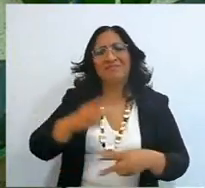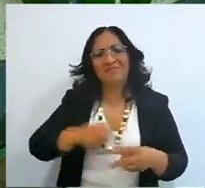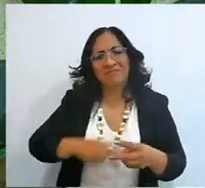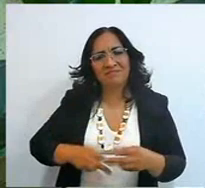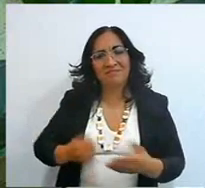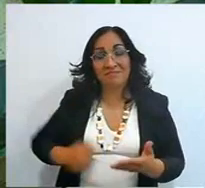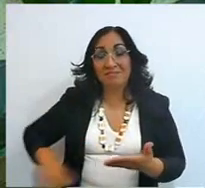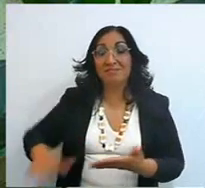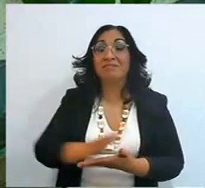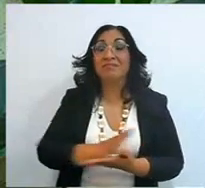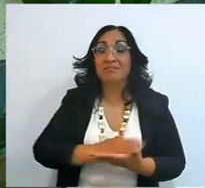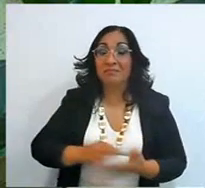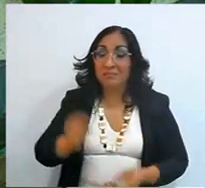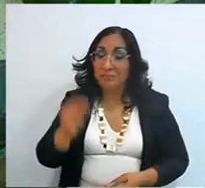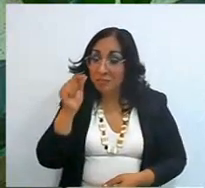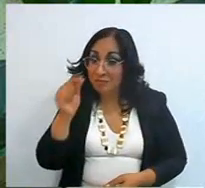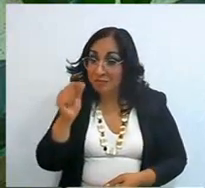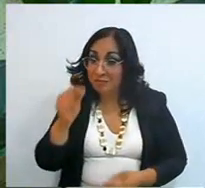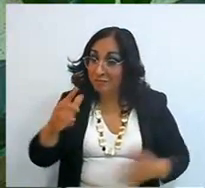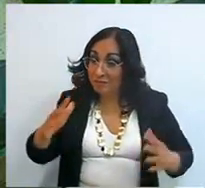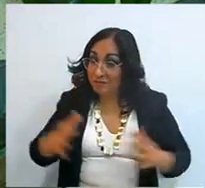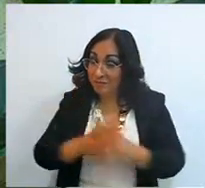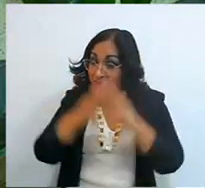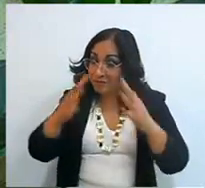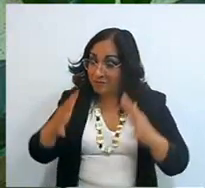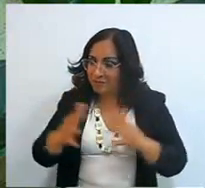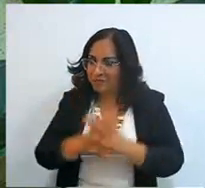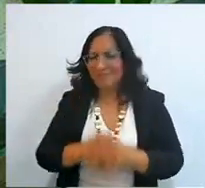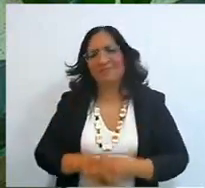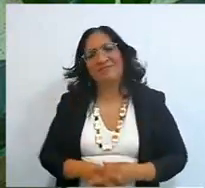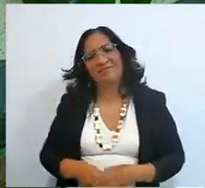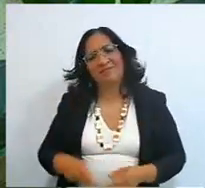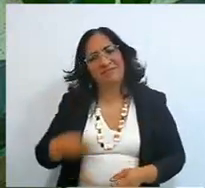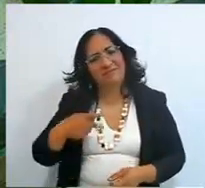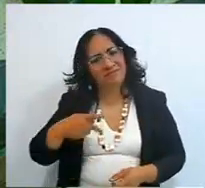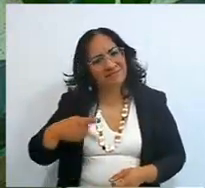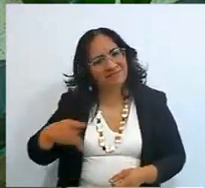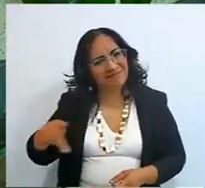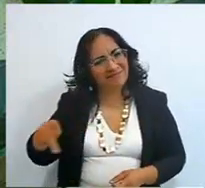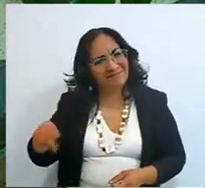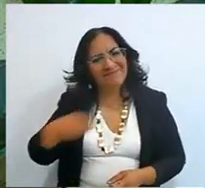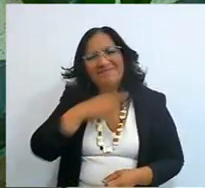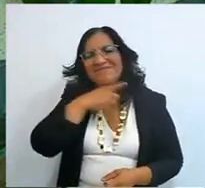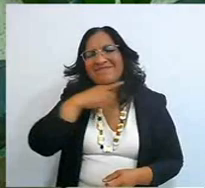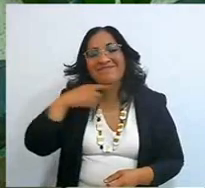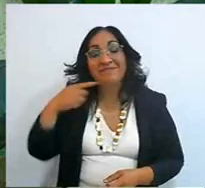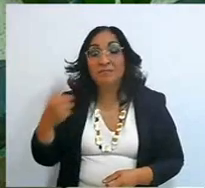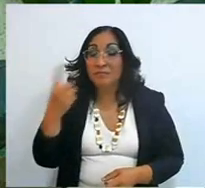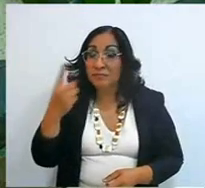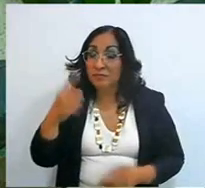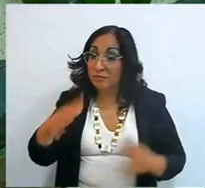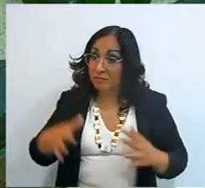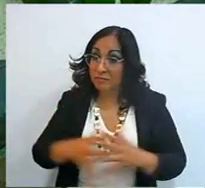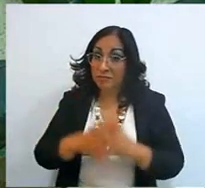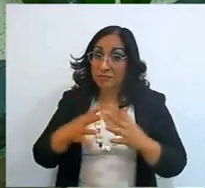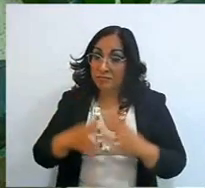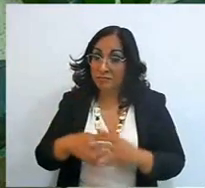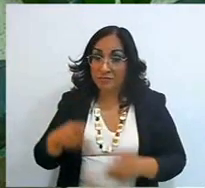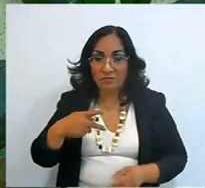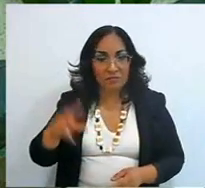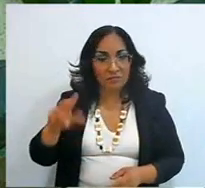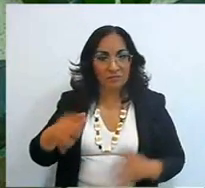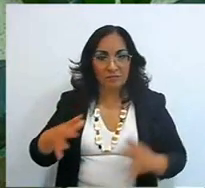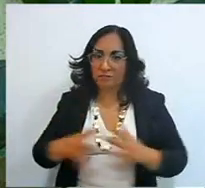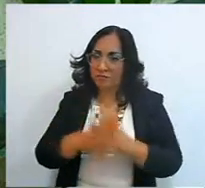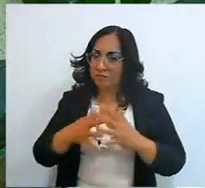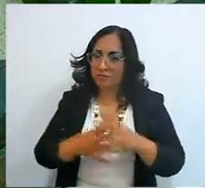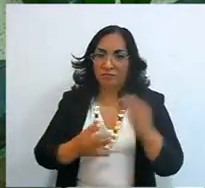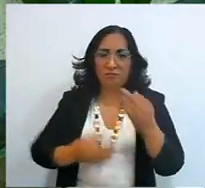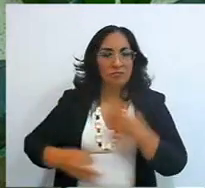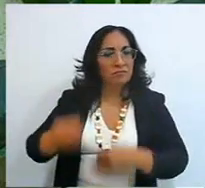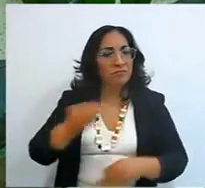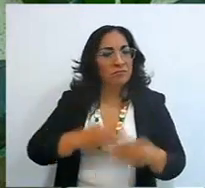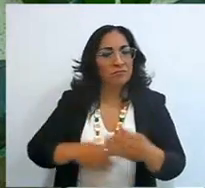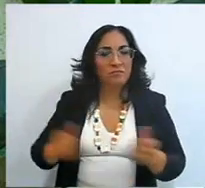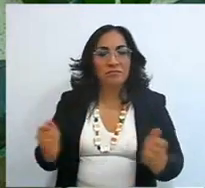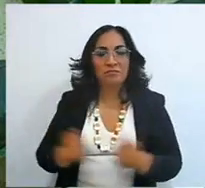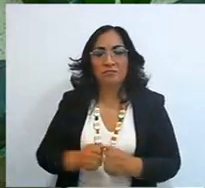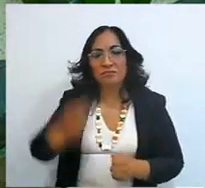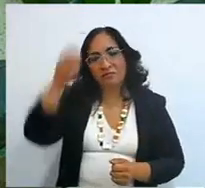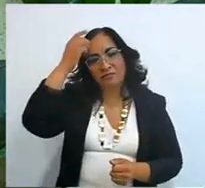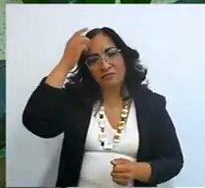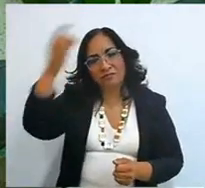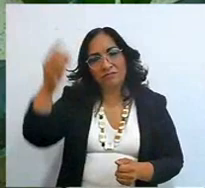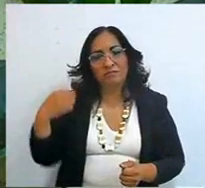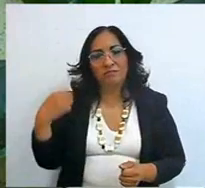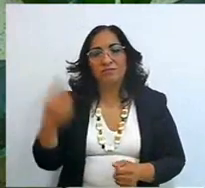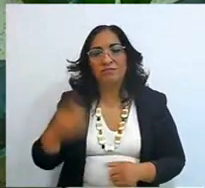people, as they say, you can lose a battle but not the war, with God, we are more than victorious,